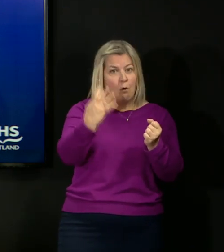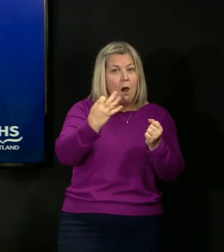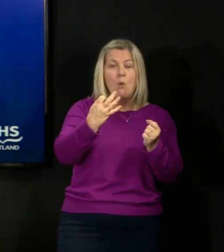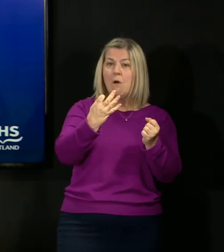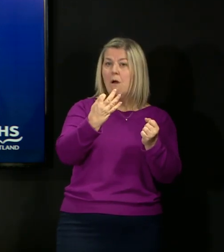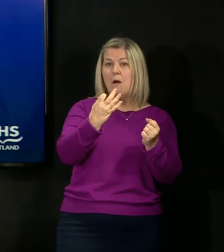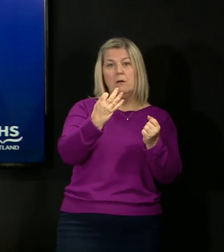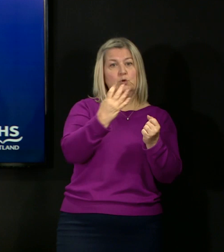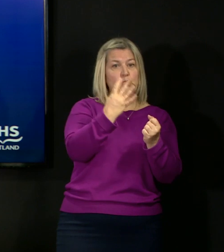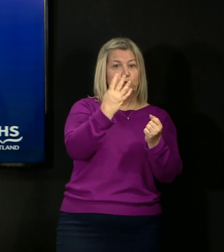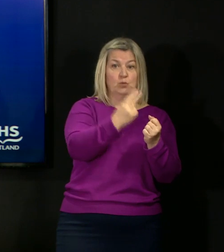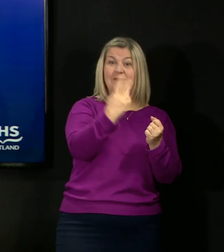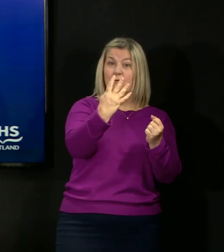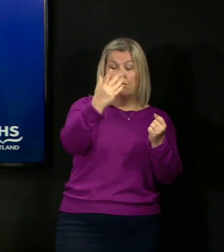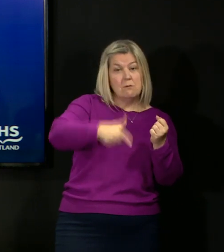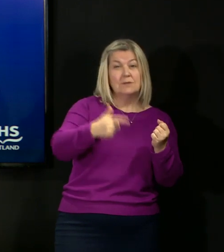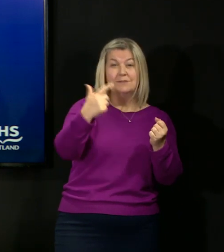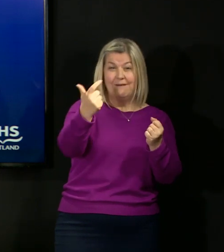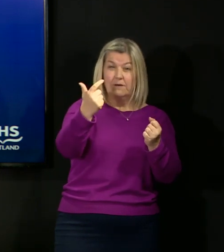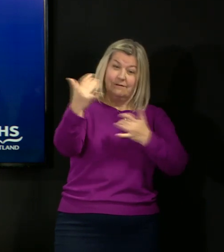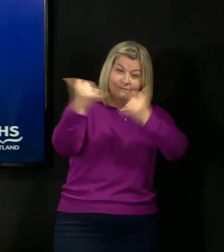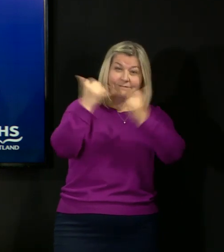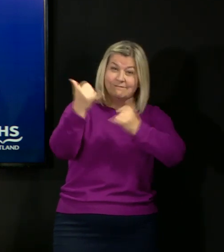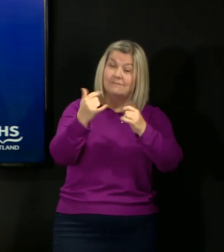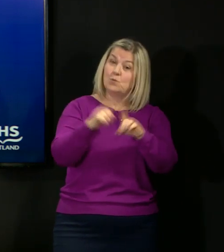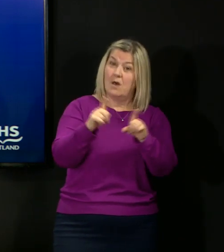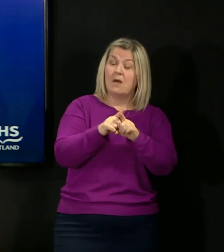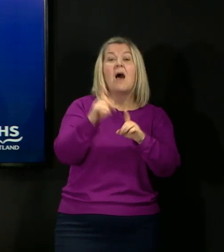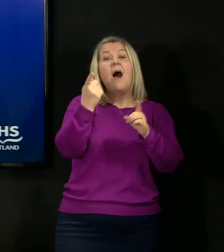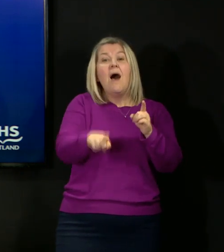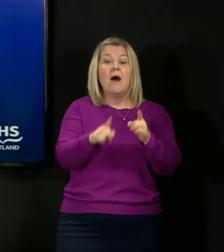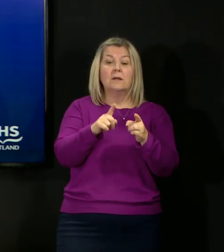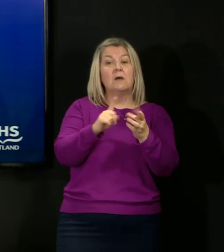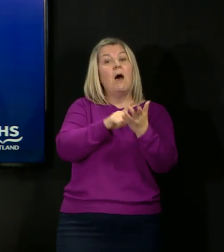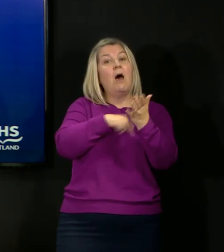week, and a psychological resilience hub open seven days a week for all staff